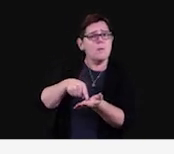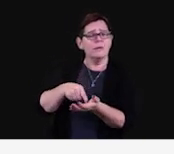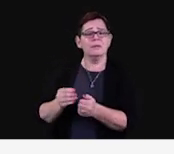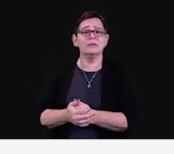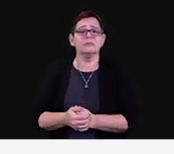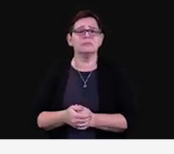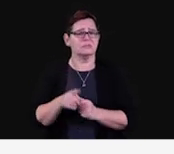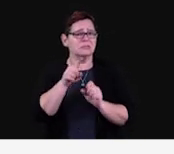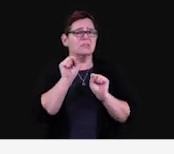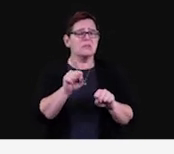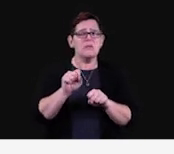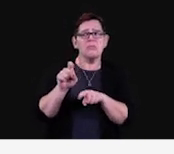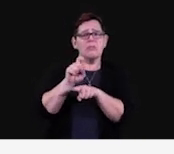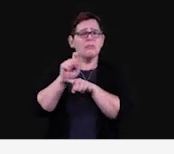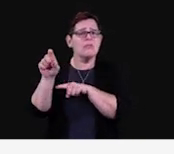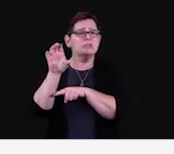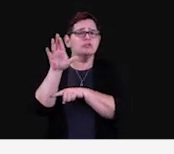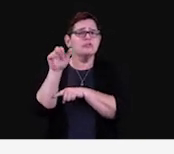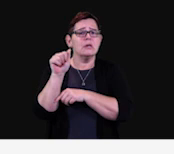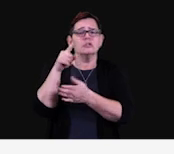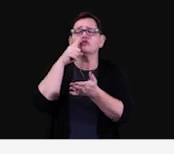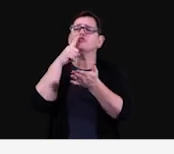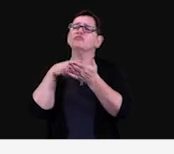If you’re still in doubt – delete, delete, delete!